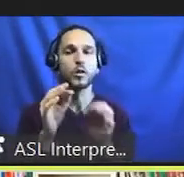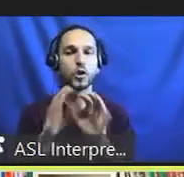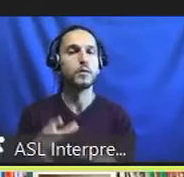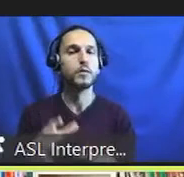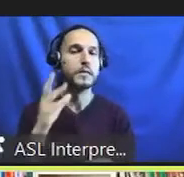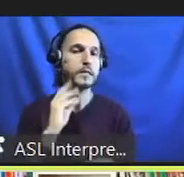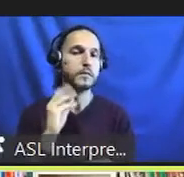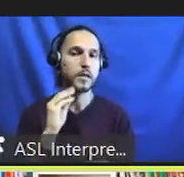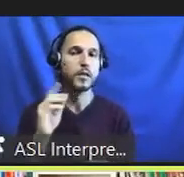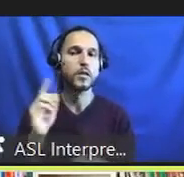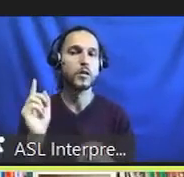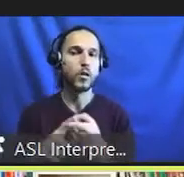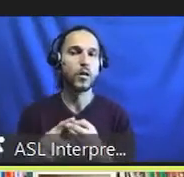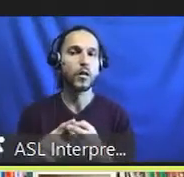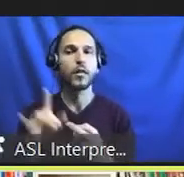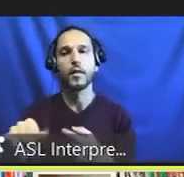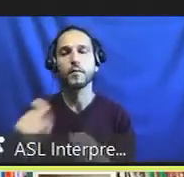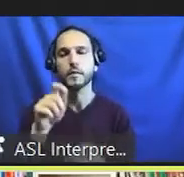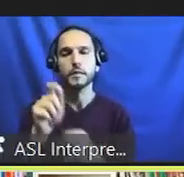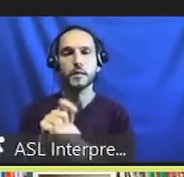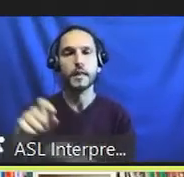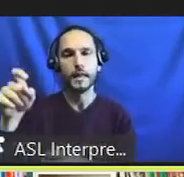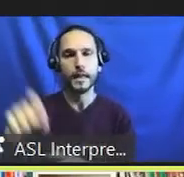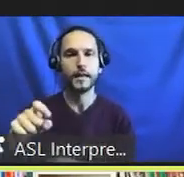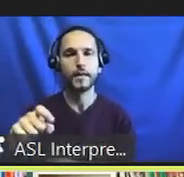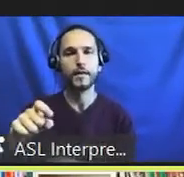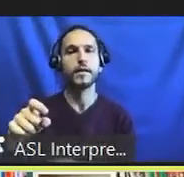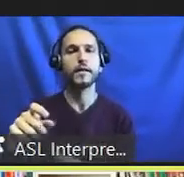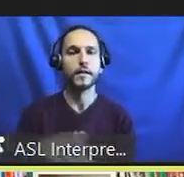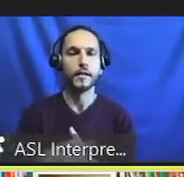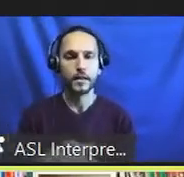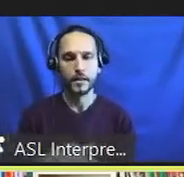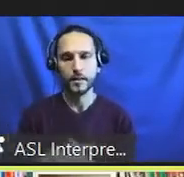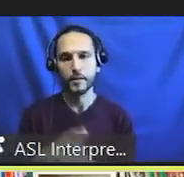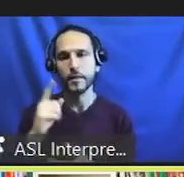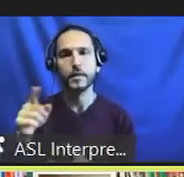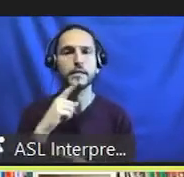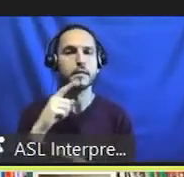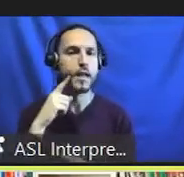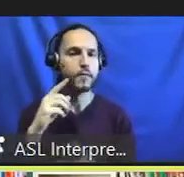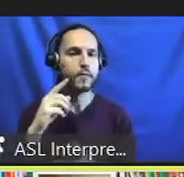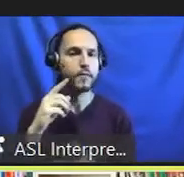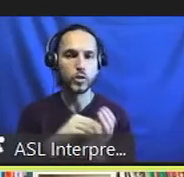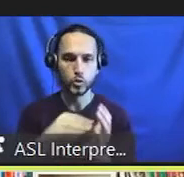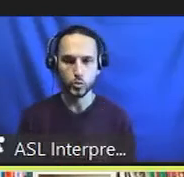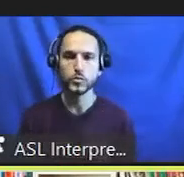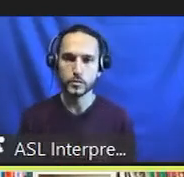experience to the particular needs of a particular deaf student.